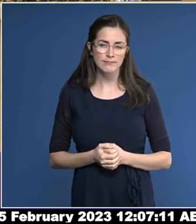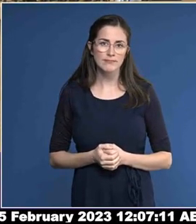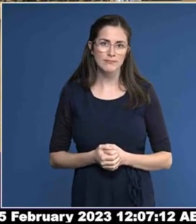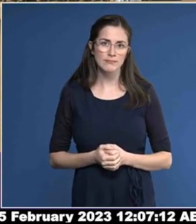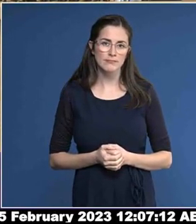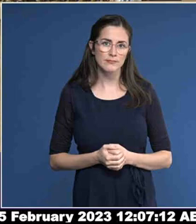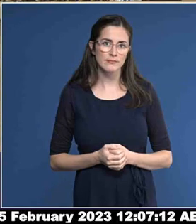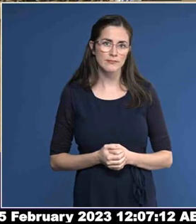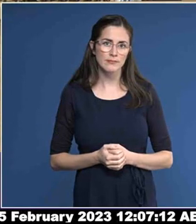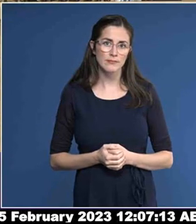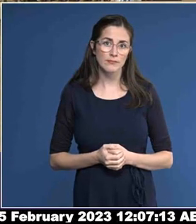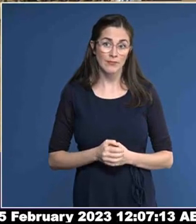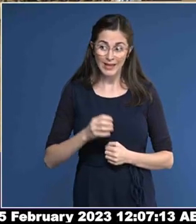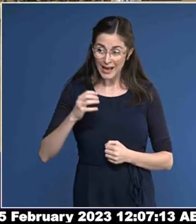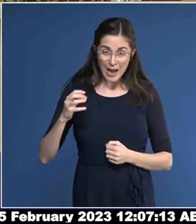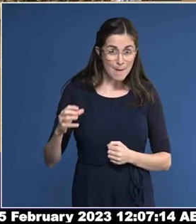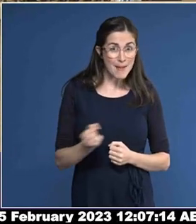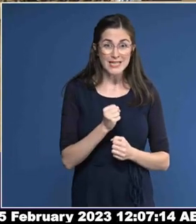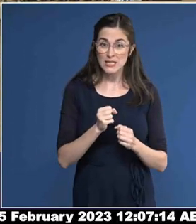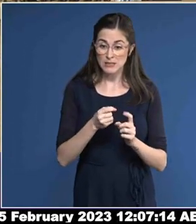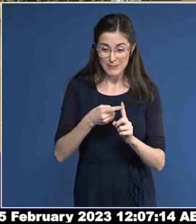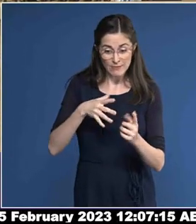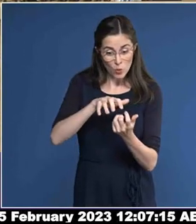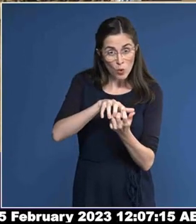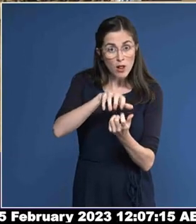not require particular qualifications for our direct support workers.